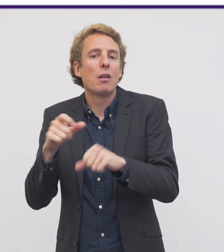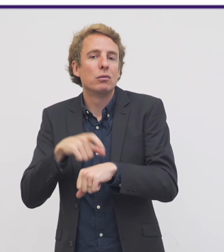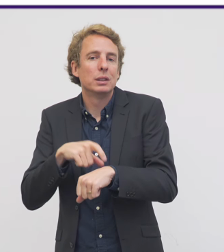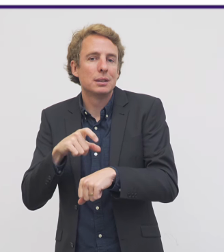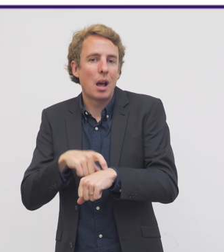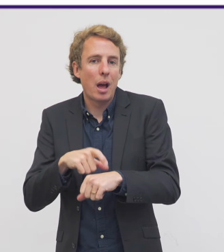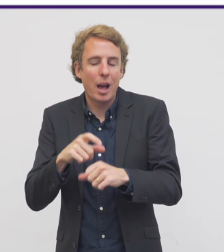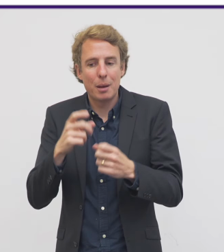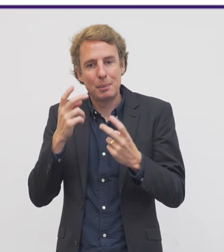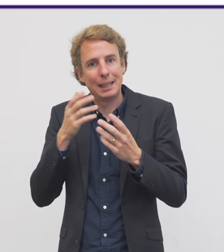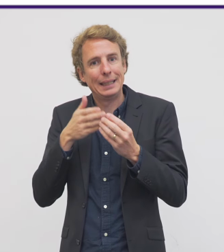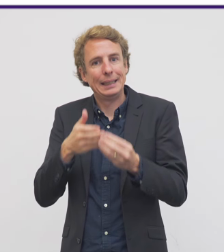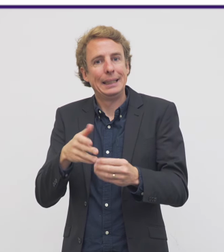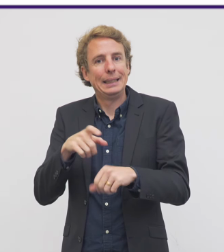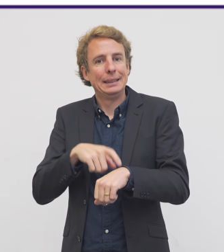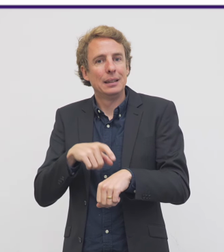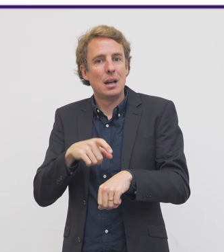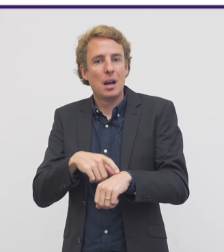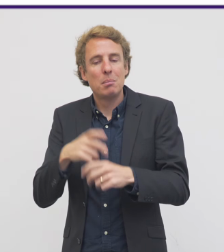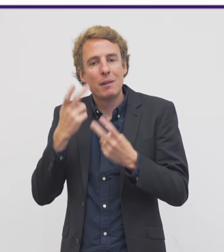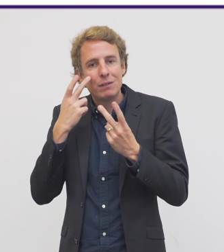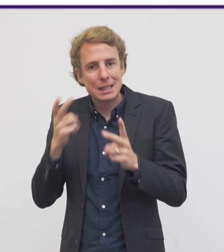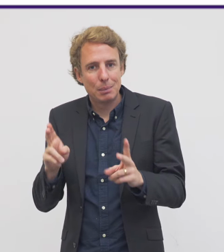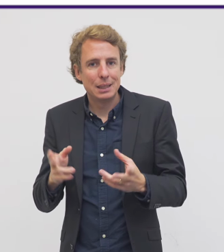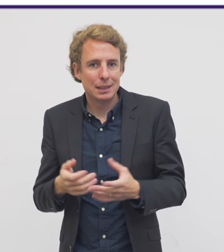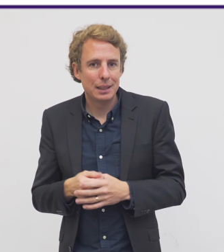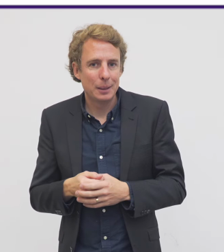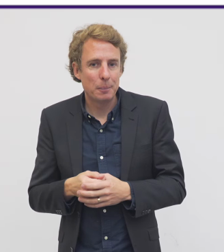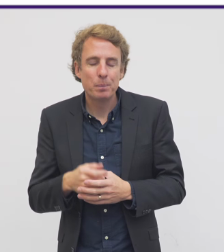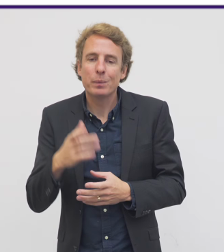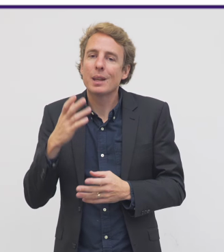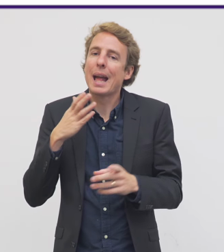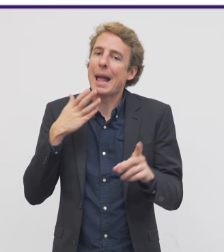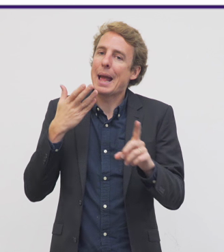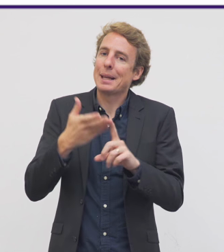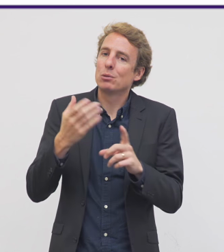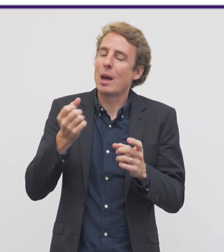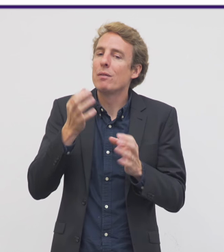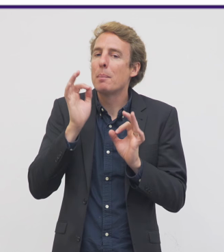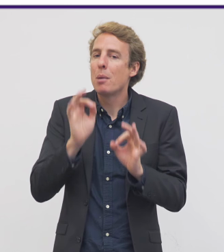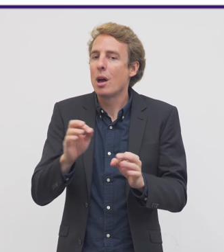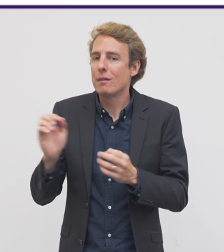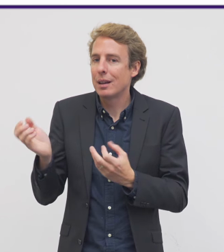that's what we have with that perfect conveyor belt. What ships is code, sure.